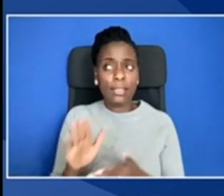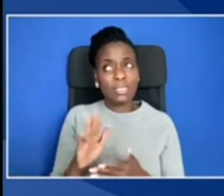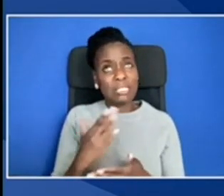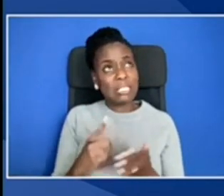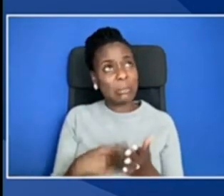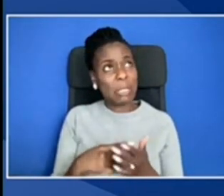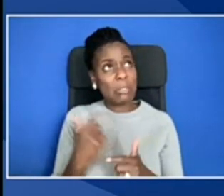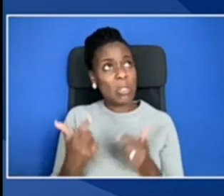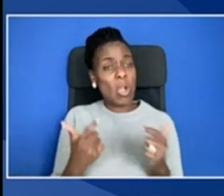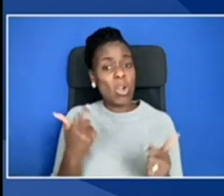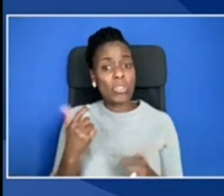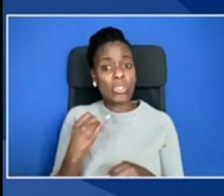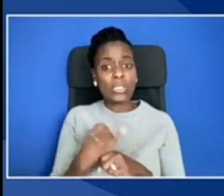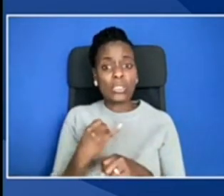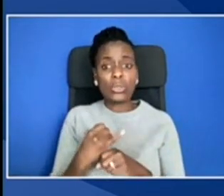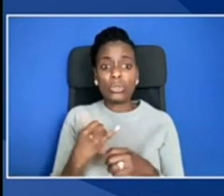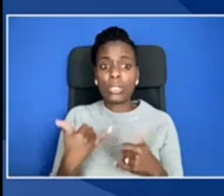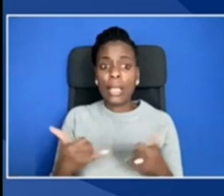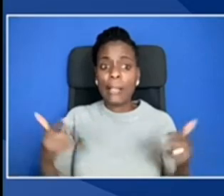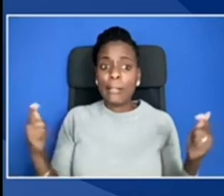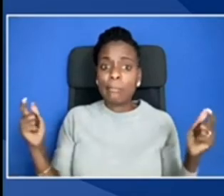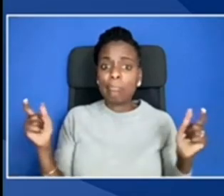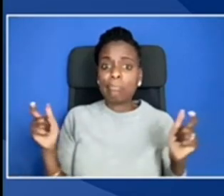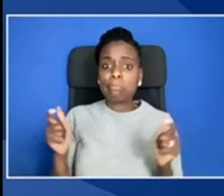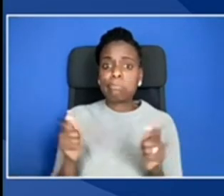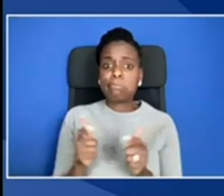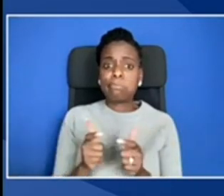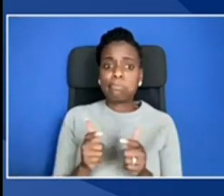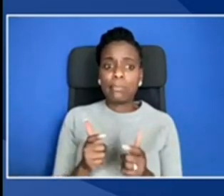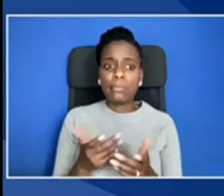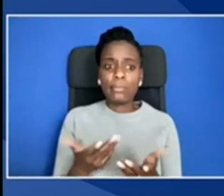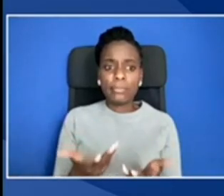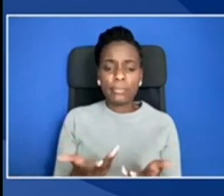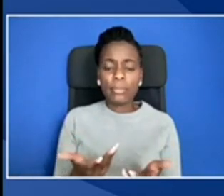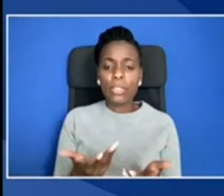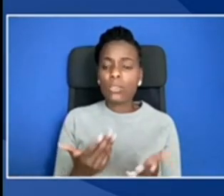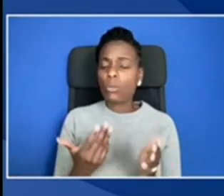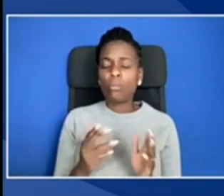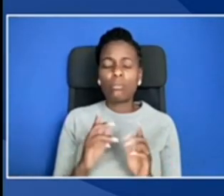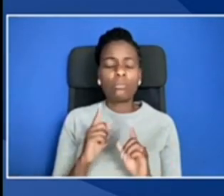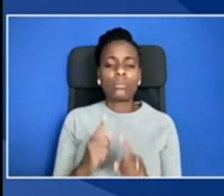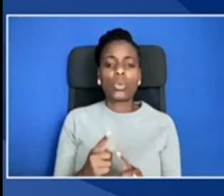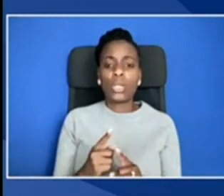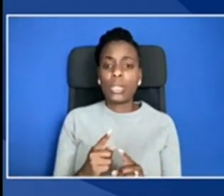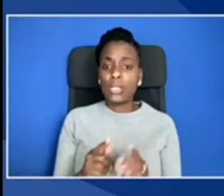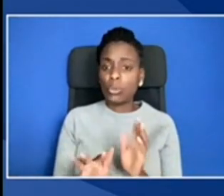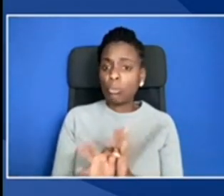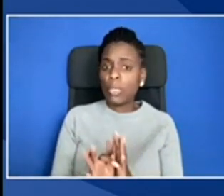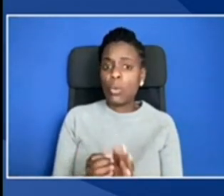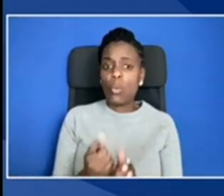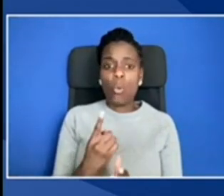downsizing. So again, to reiterate, to choose one category when people may meet